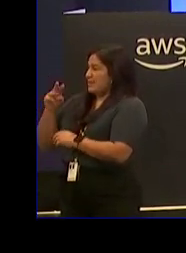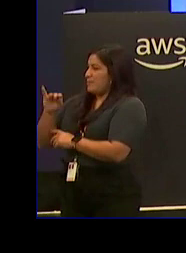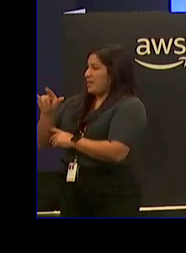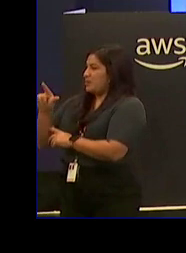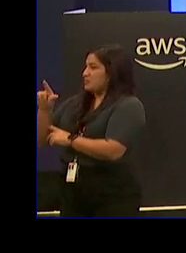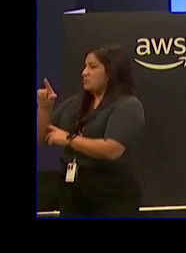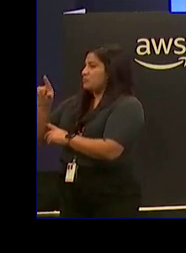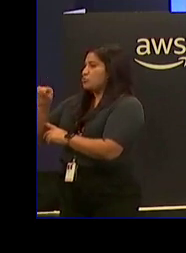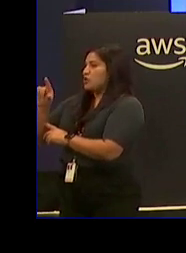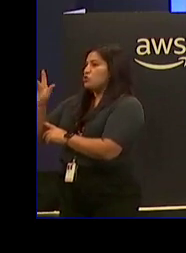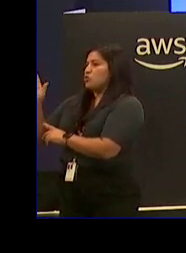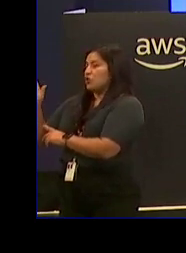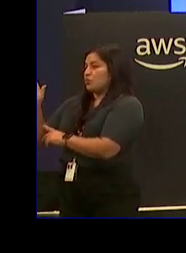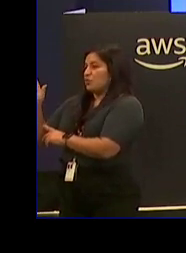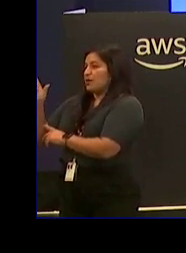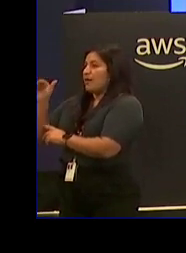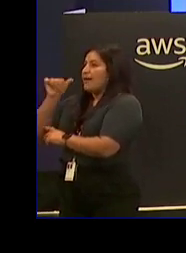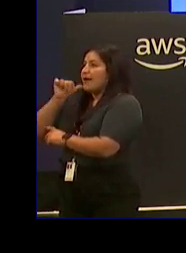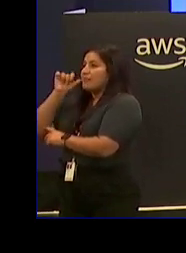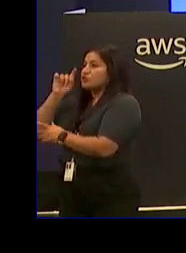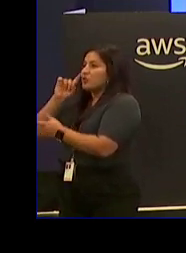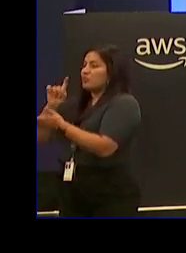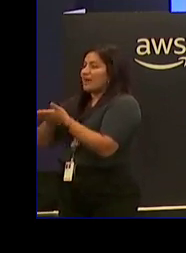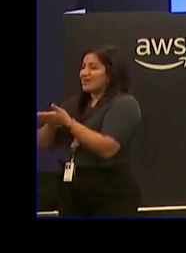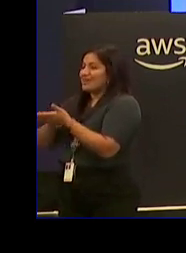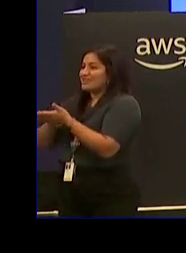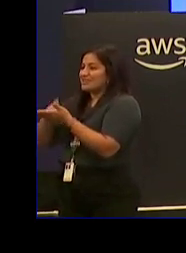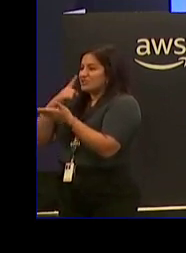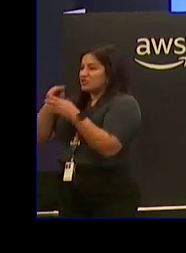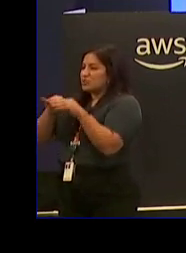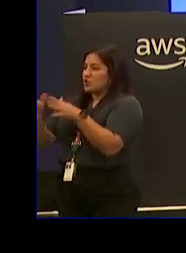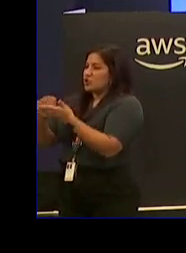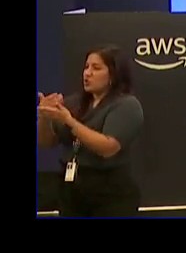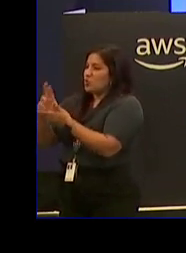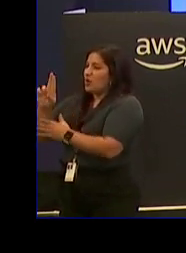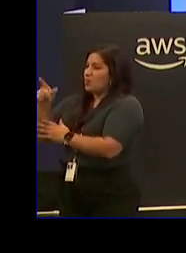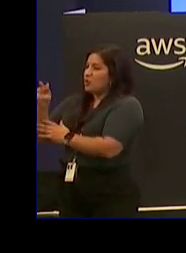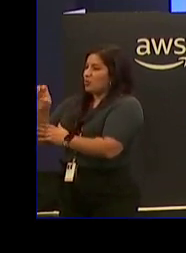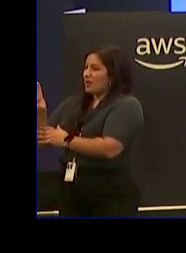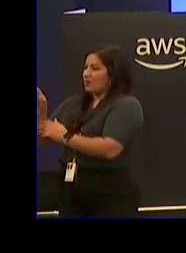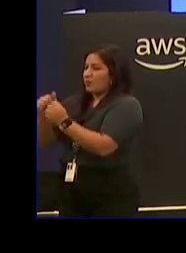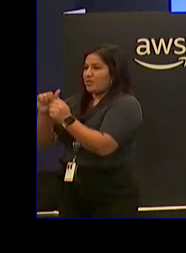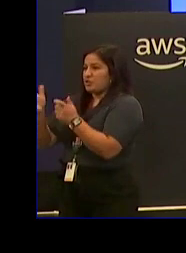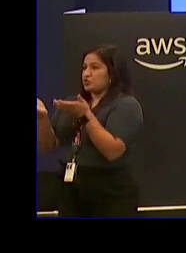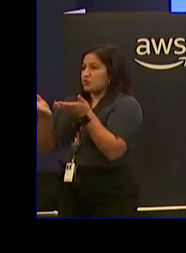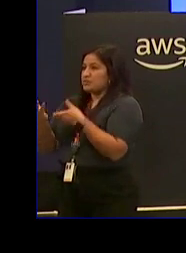Amazon Rekognition released a new upgrade to the service that include ability